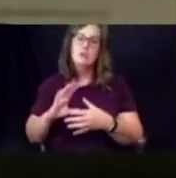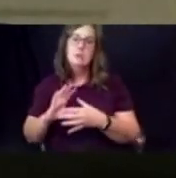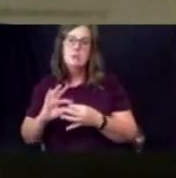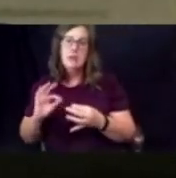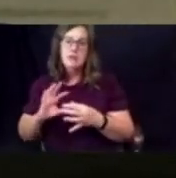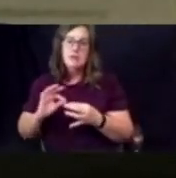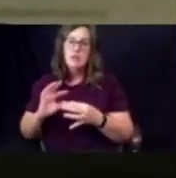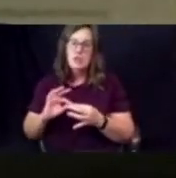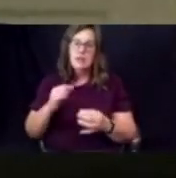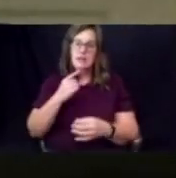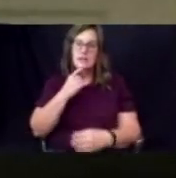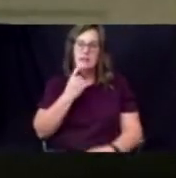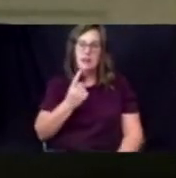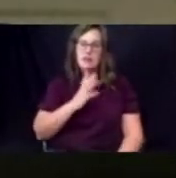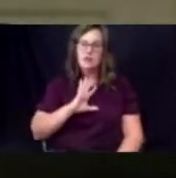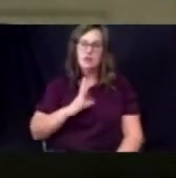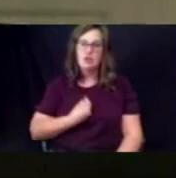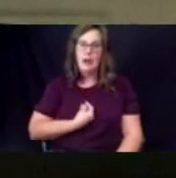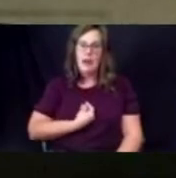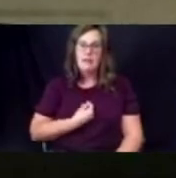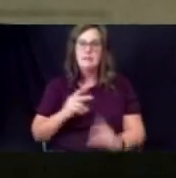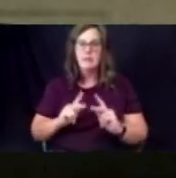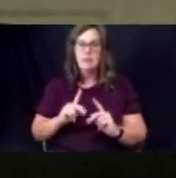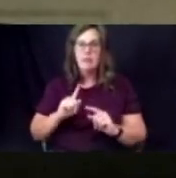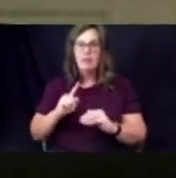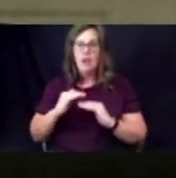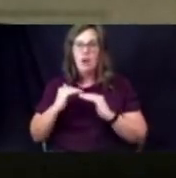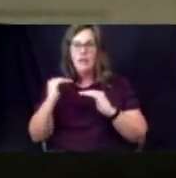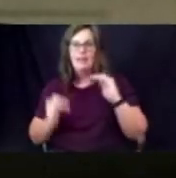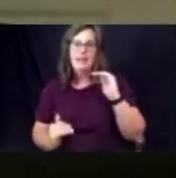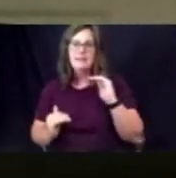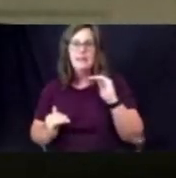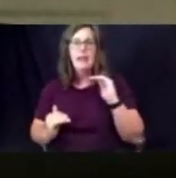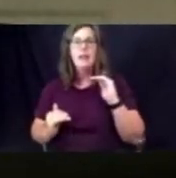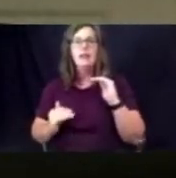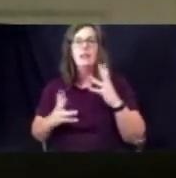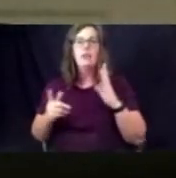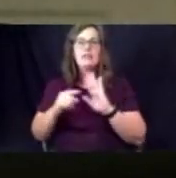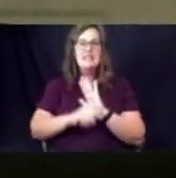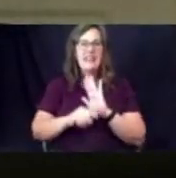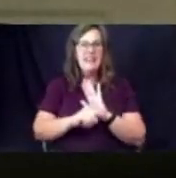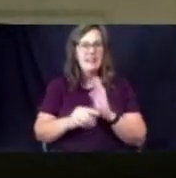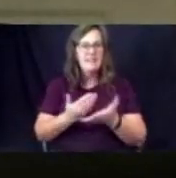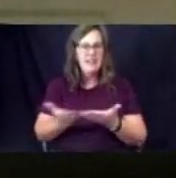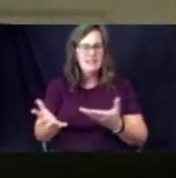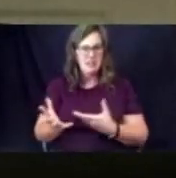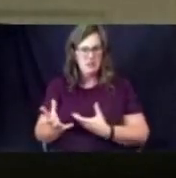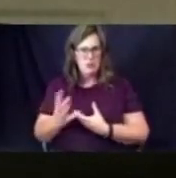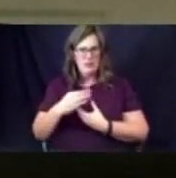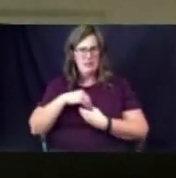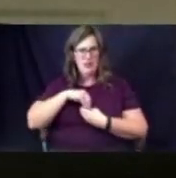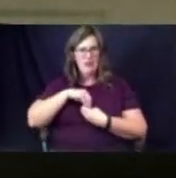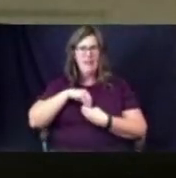less than that we are all of these negative things and you know you internalize that stuff um as most